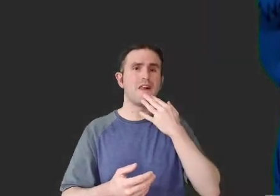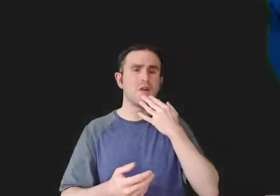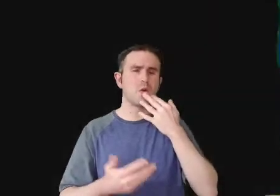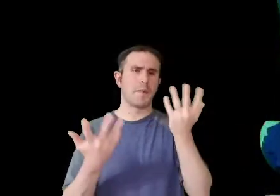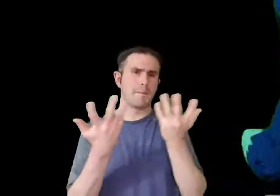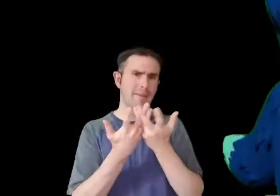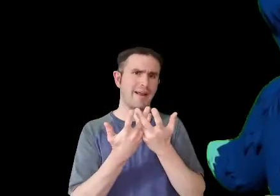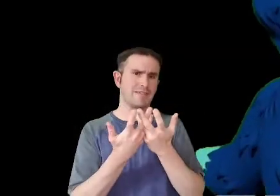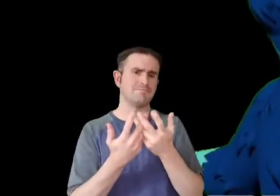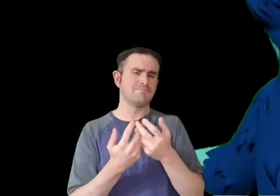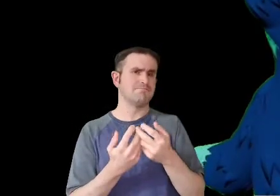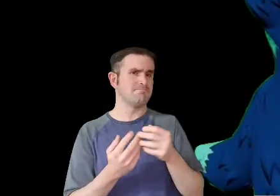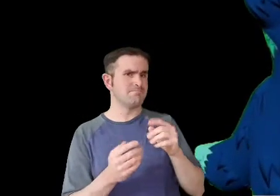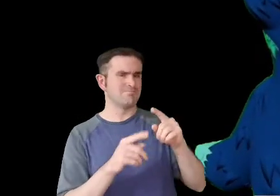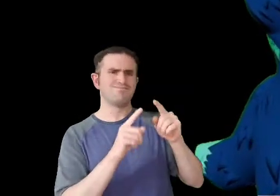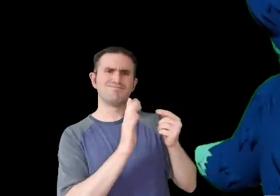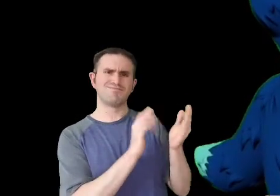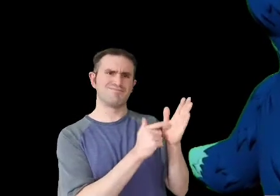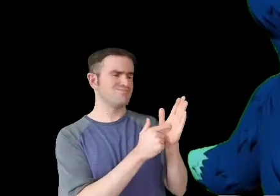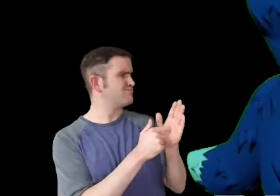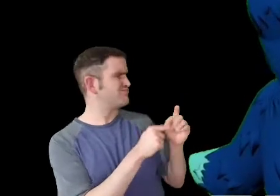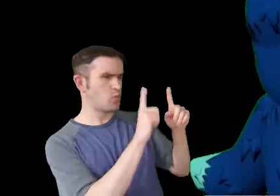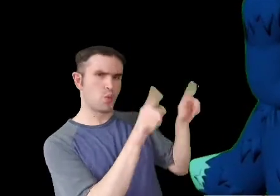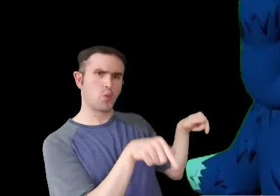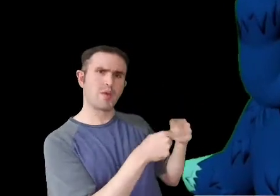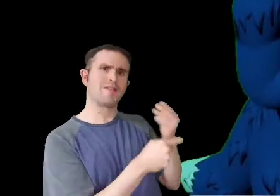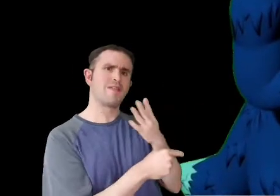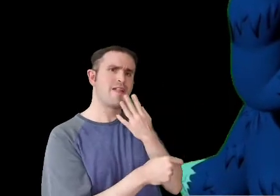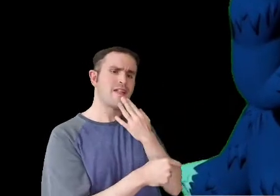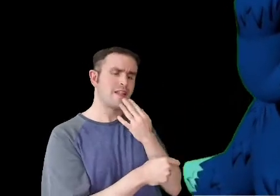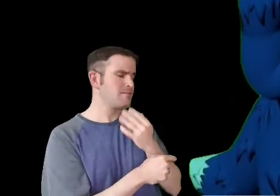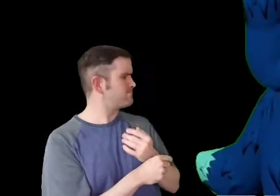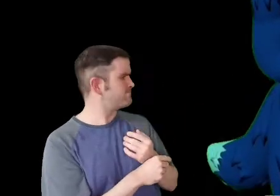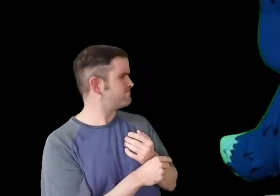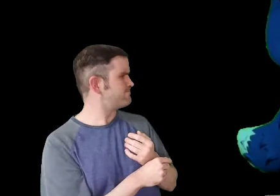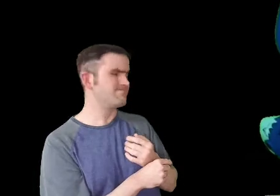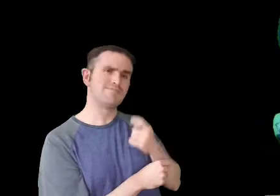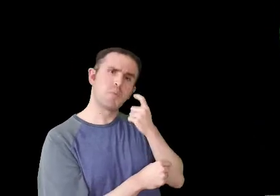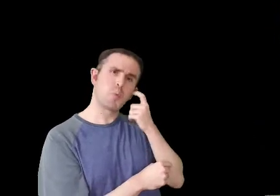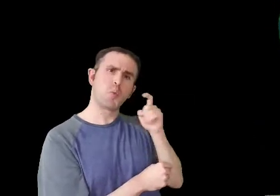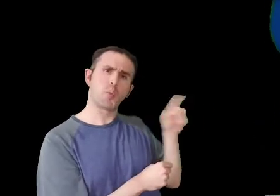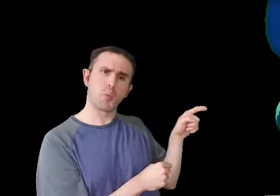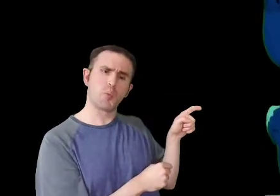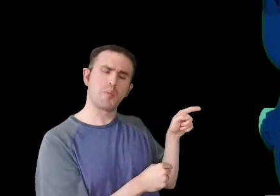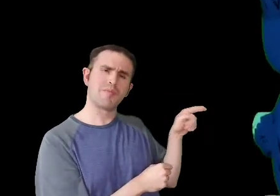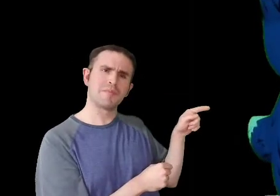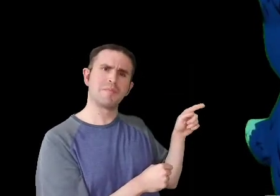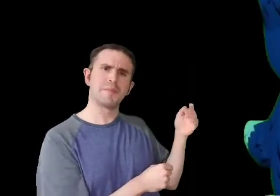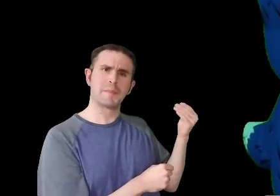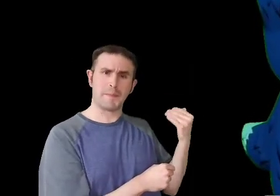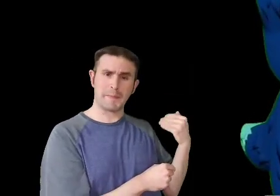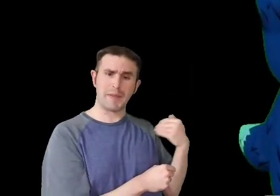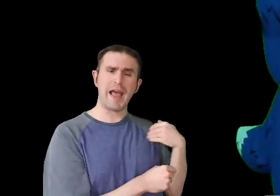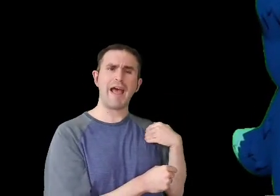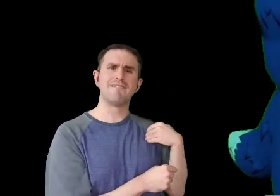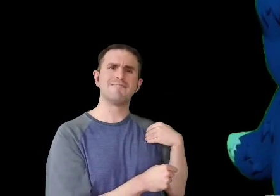let's go back here to our color wheel... There it is! Now, if you notice here, you have let's